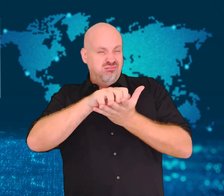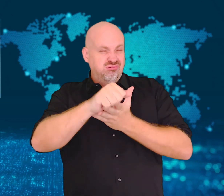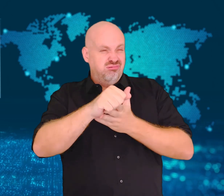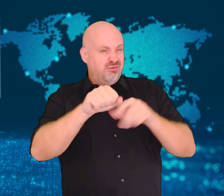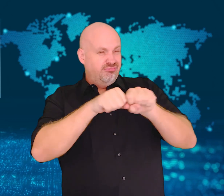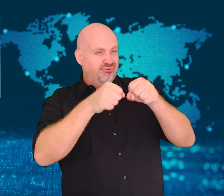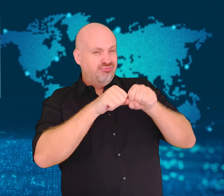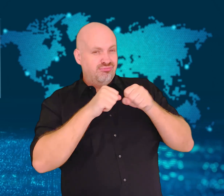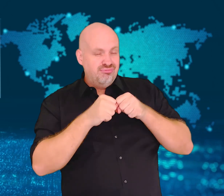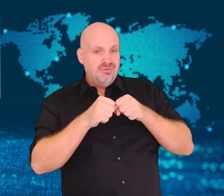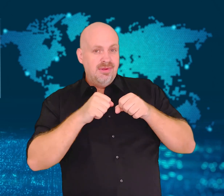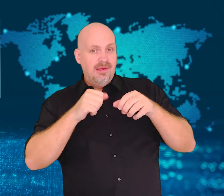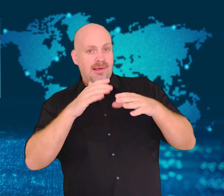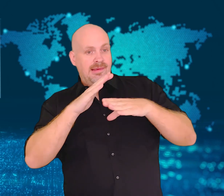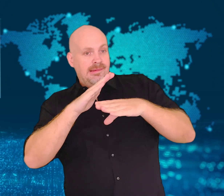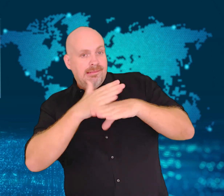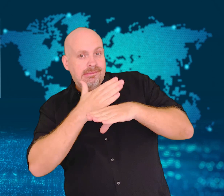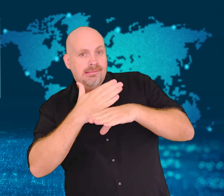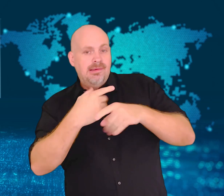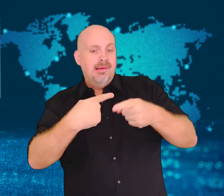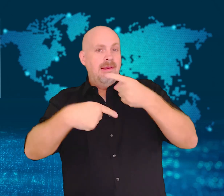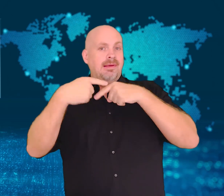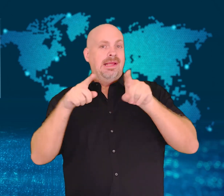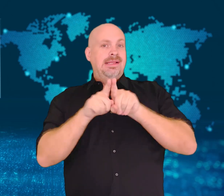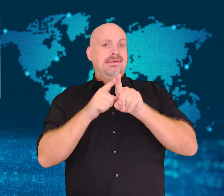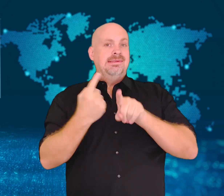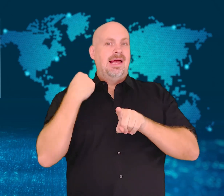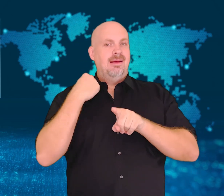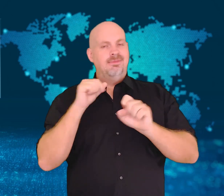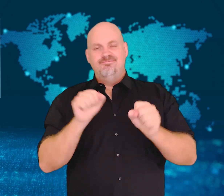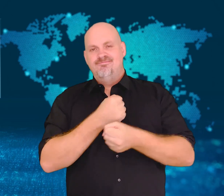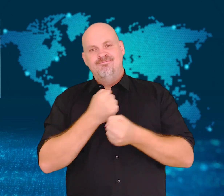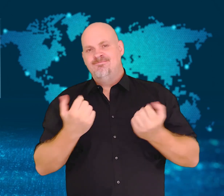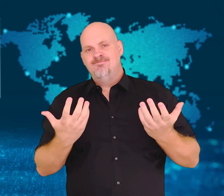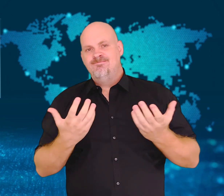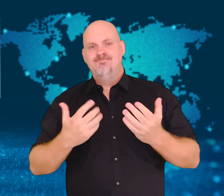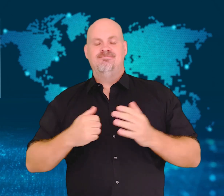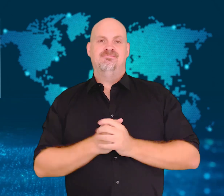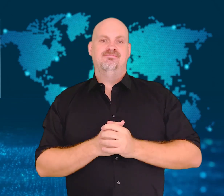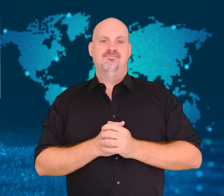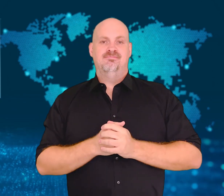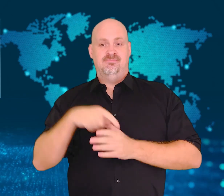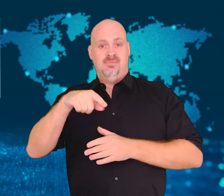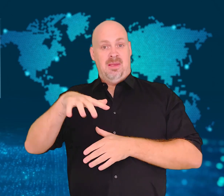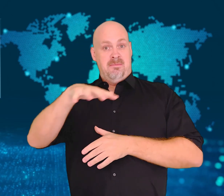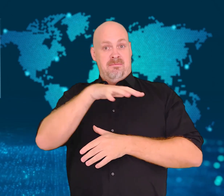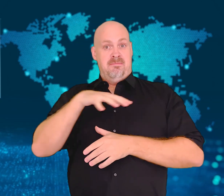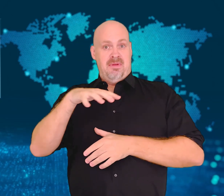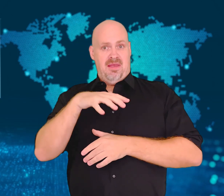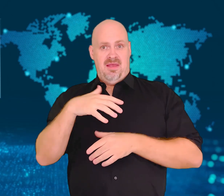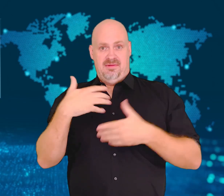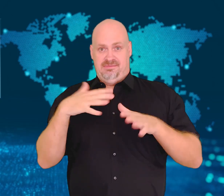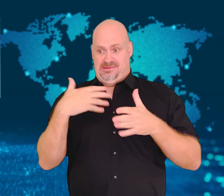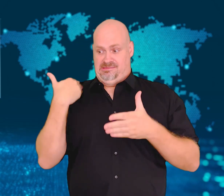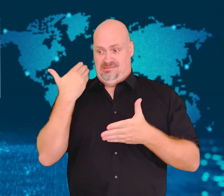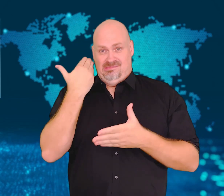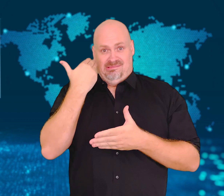The park has only been open to tourists for three months